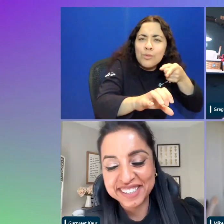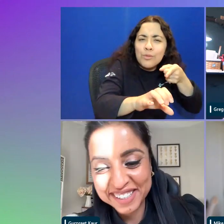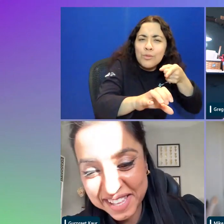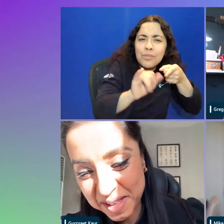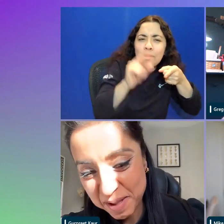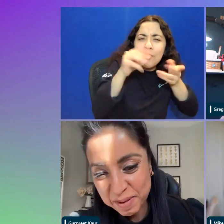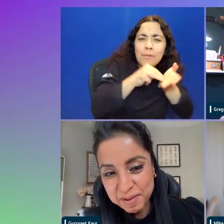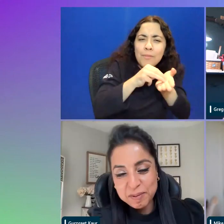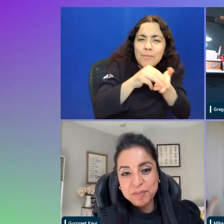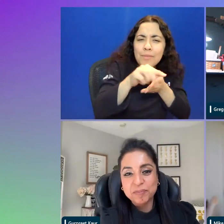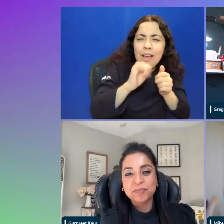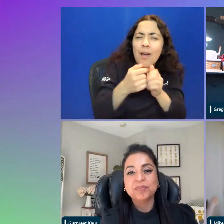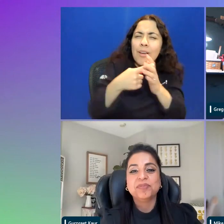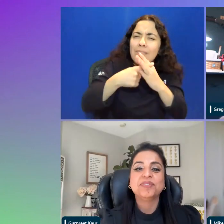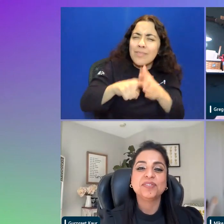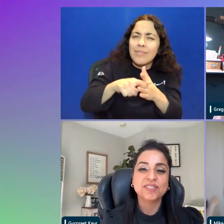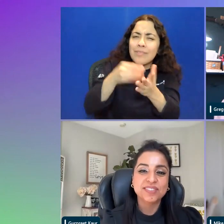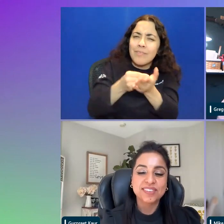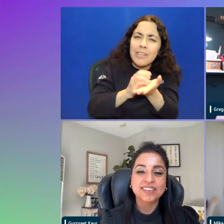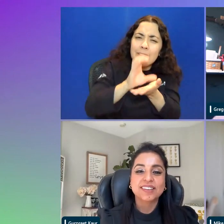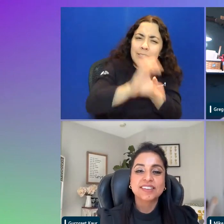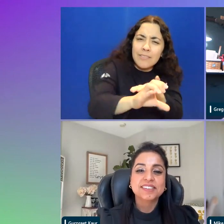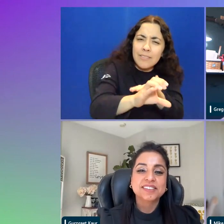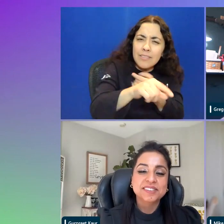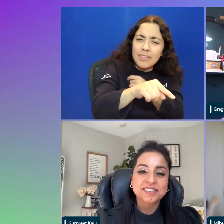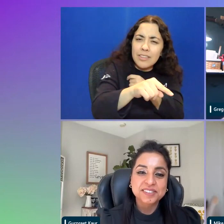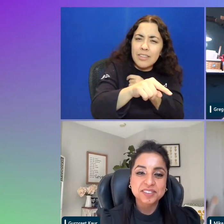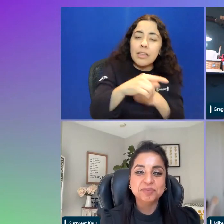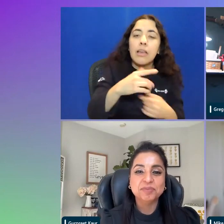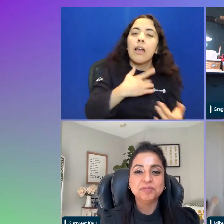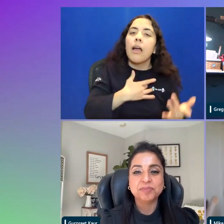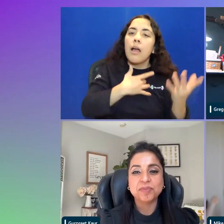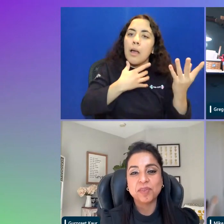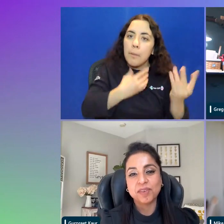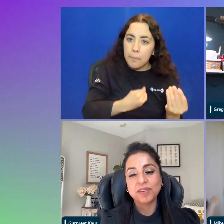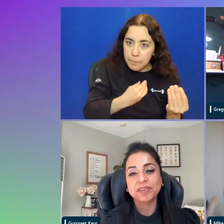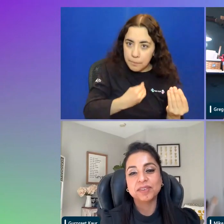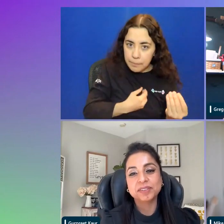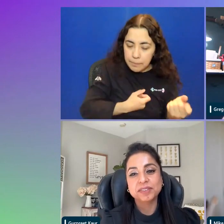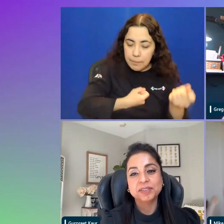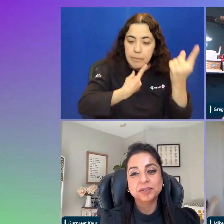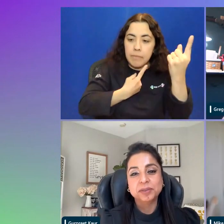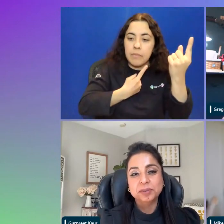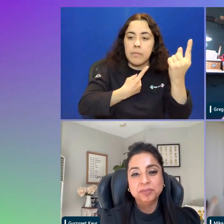you get the initial funding? So we know we build empathy. We know we talk about the benefit of being accessible. And then we